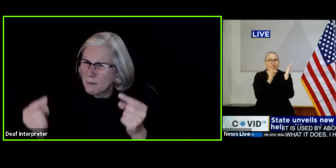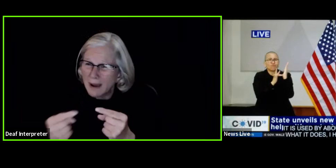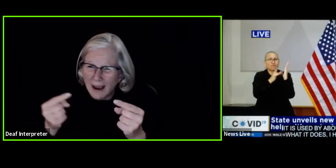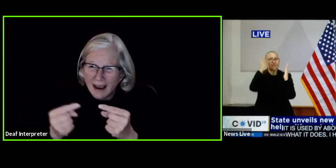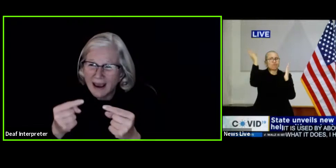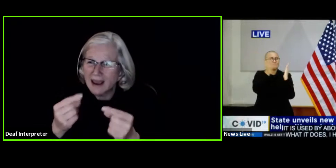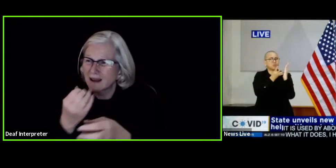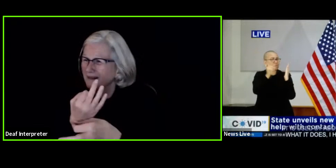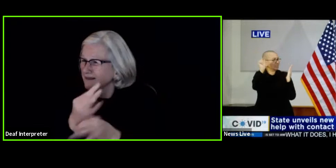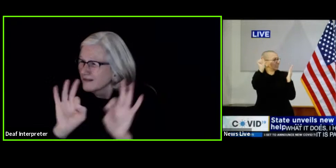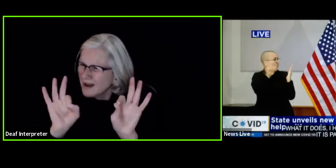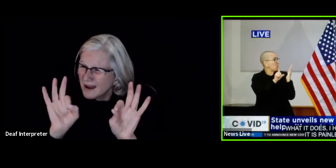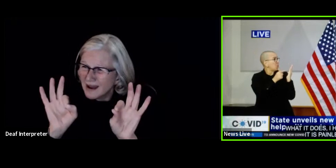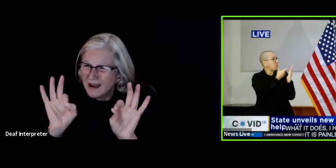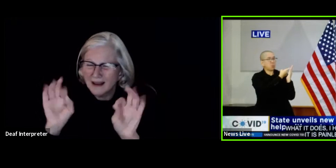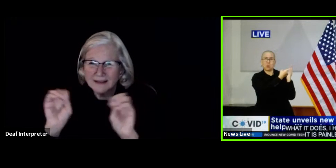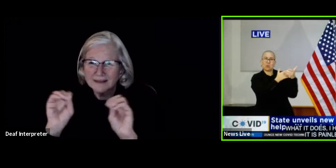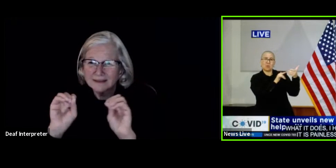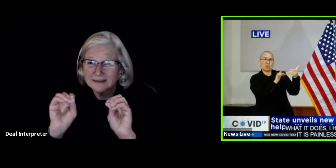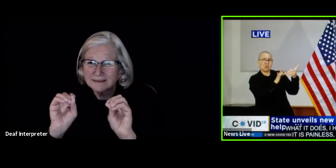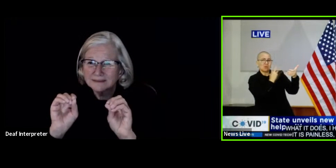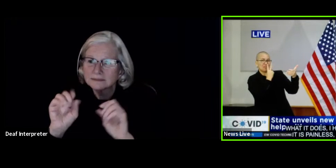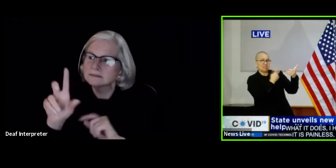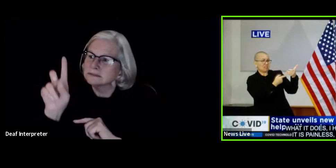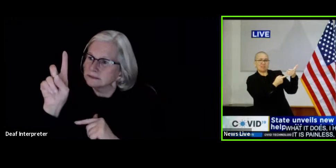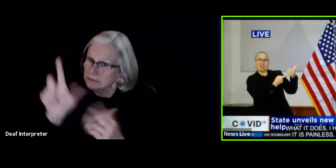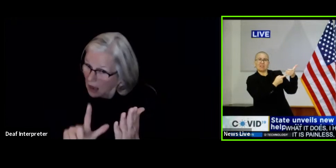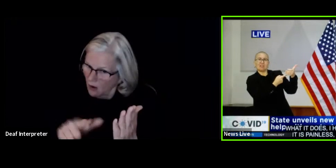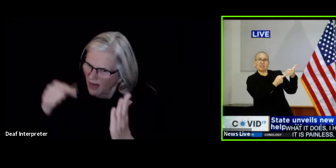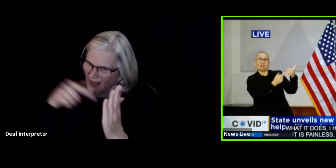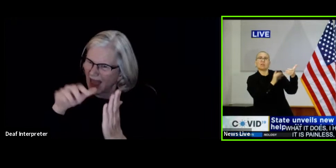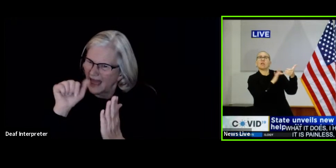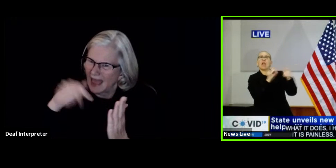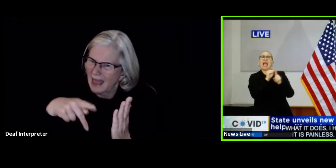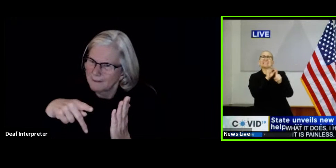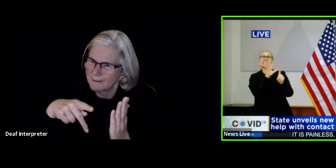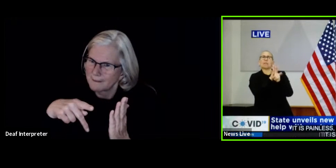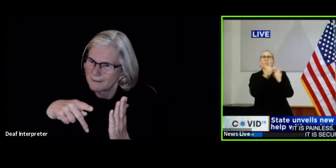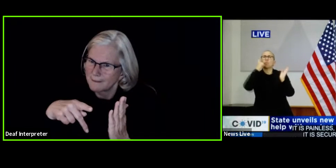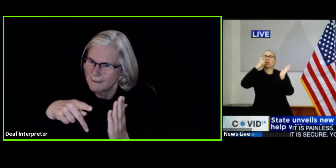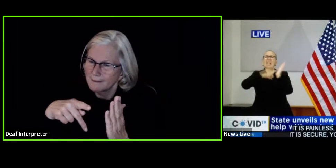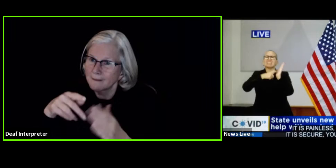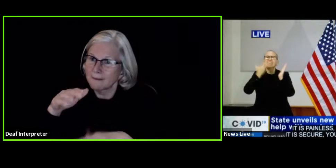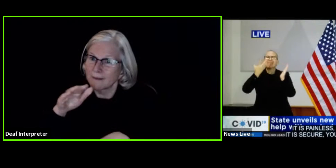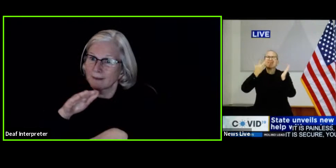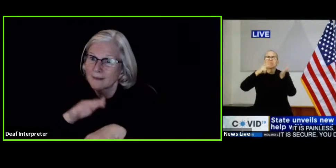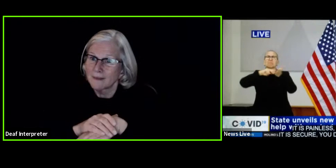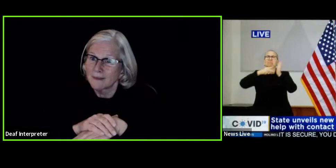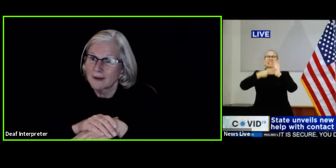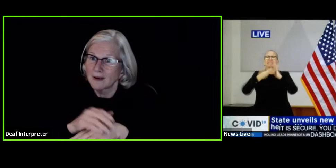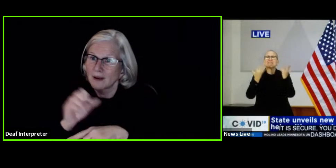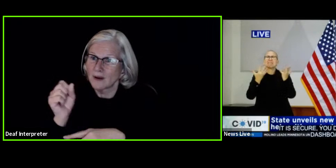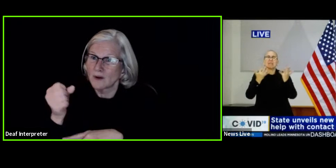AND WHAT WILL HAPPEN IS, IF I GO TAKE A TEST AND THE HEALTH DEPARTMENT, WE WILL THEN GET